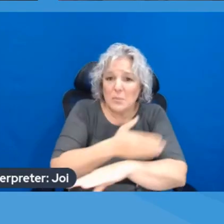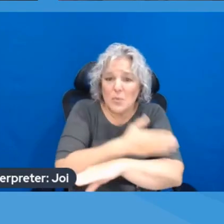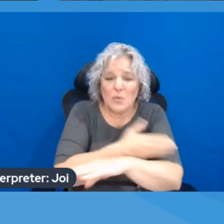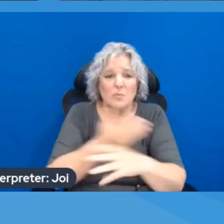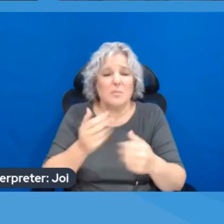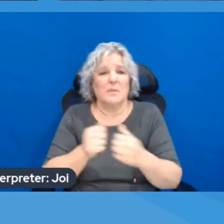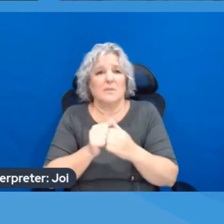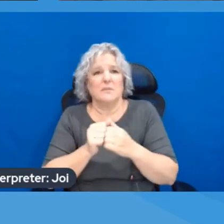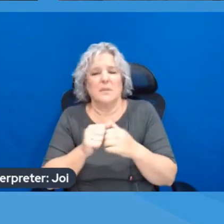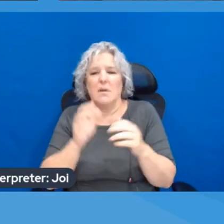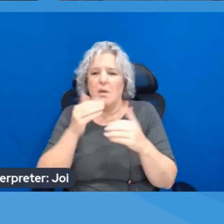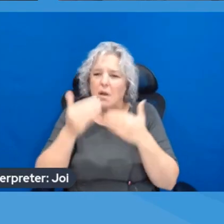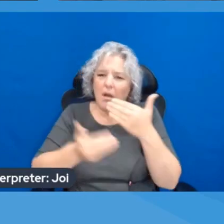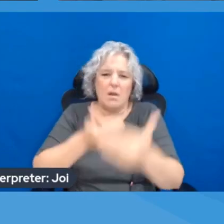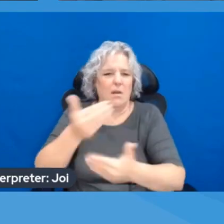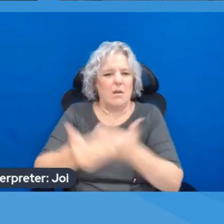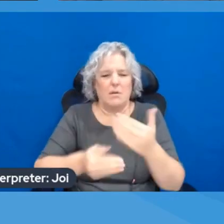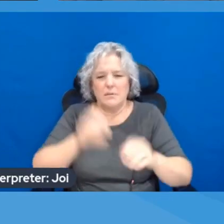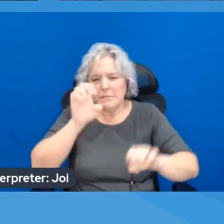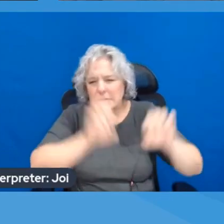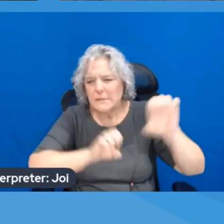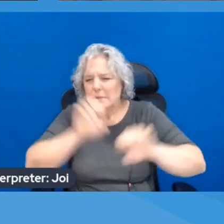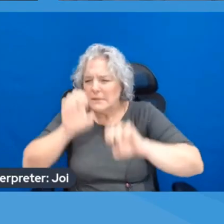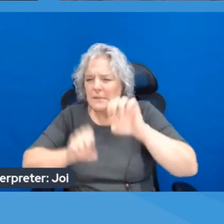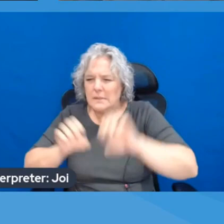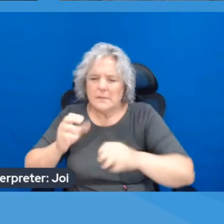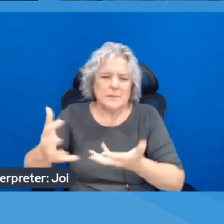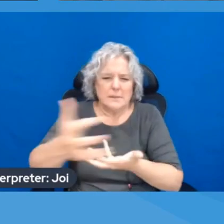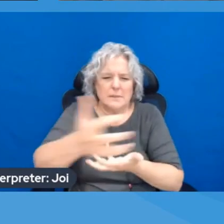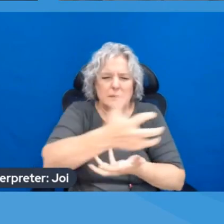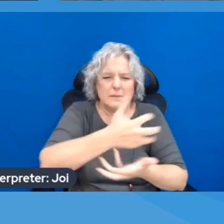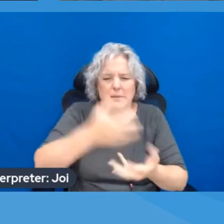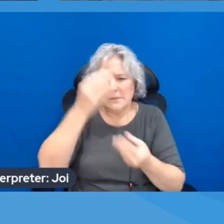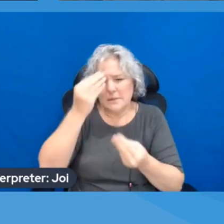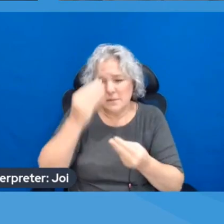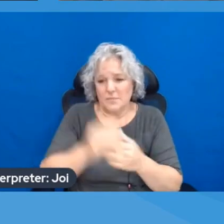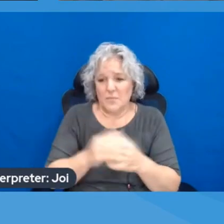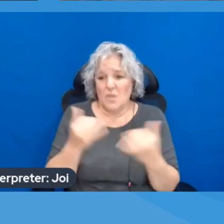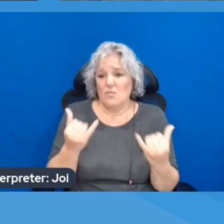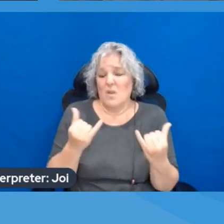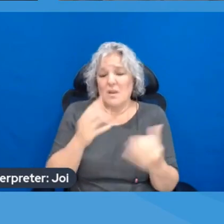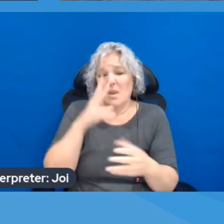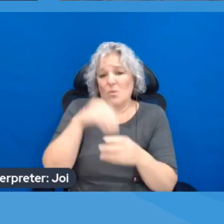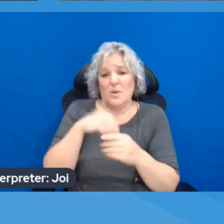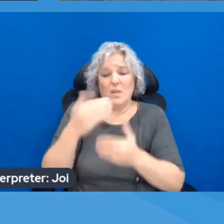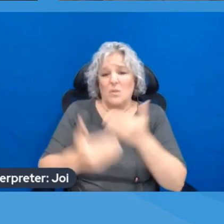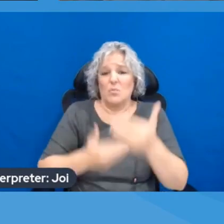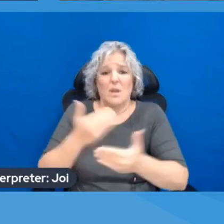and ongoing evaluation. We are in the process of developing indicators for these practices.